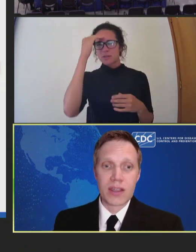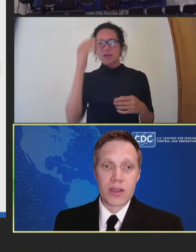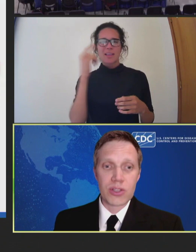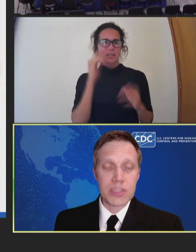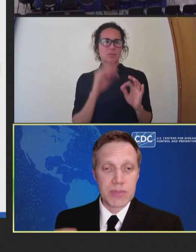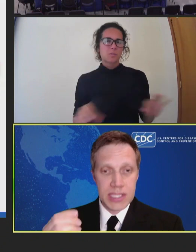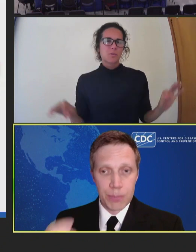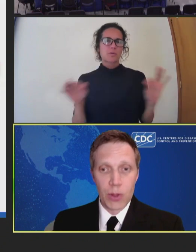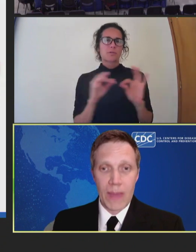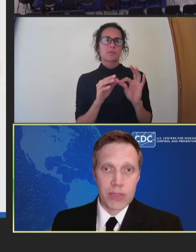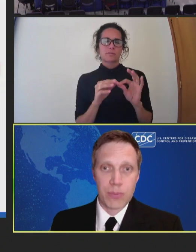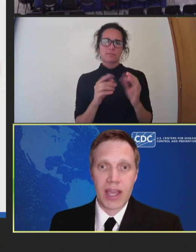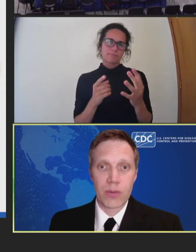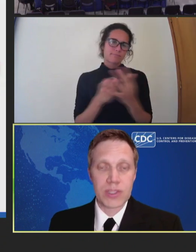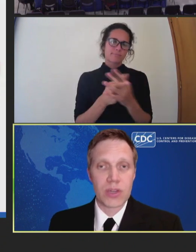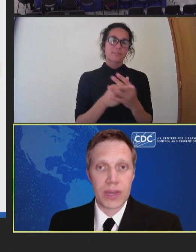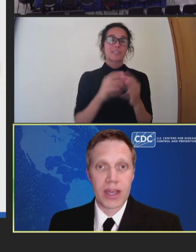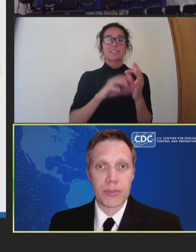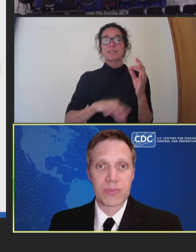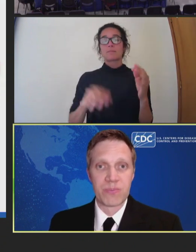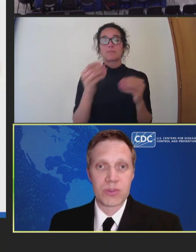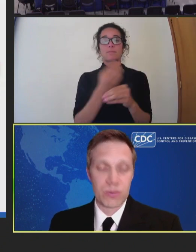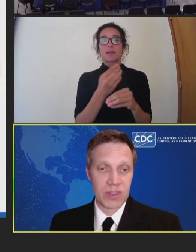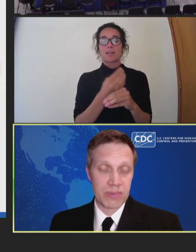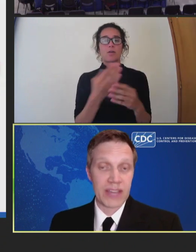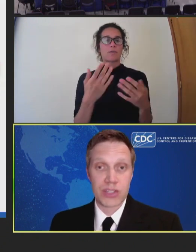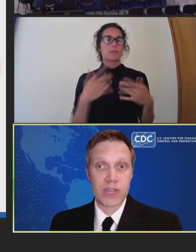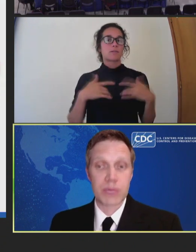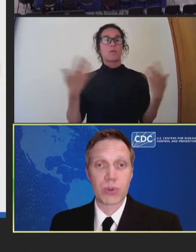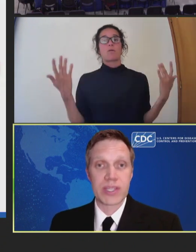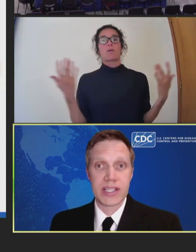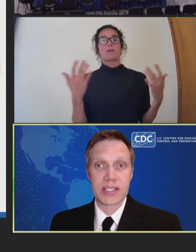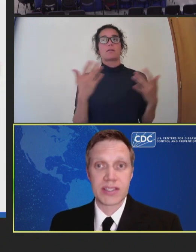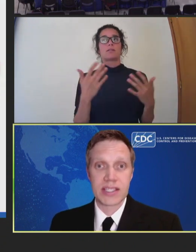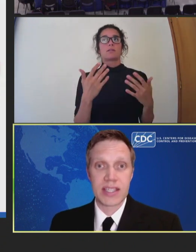there's some simple math behind what's going on behind these respiratory seasons these days,